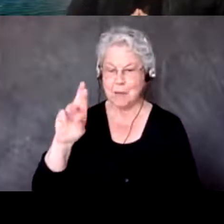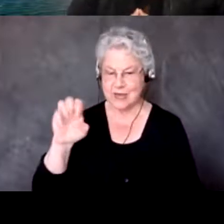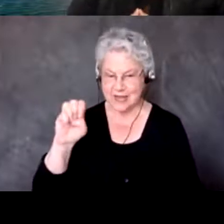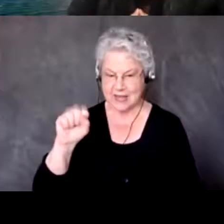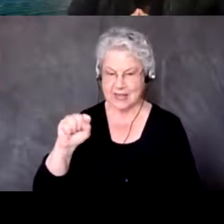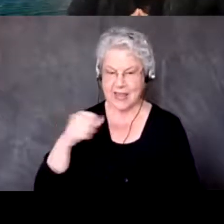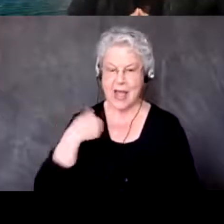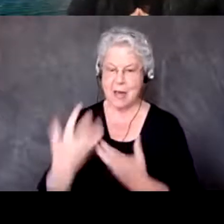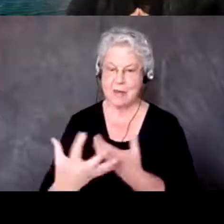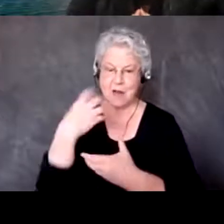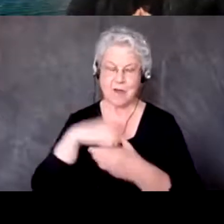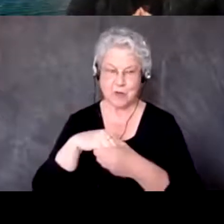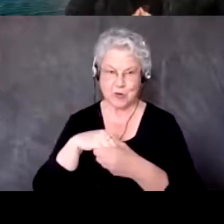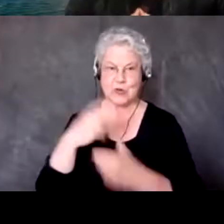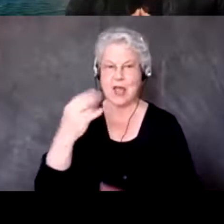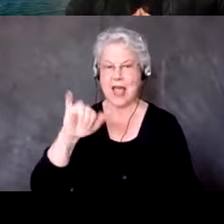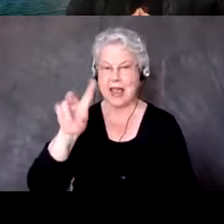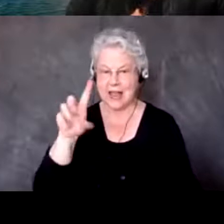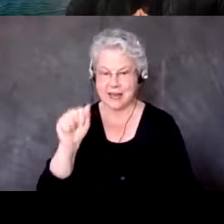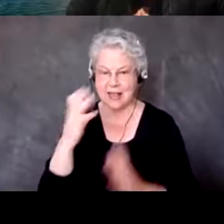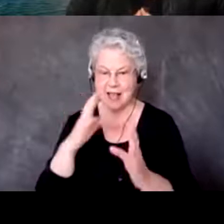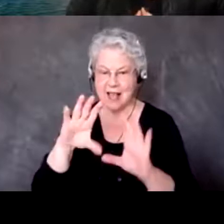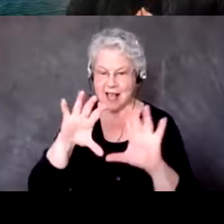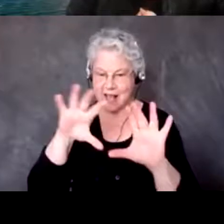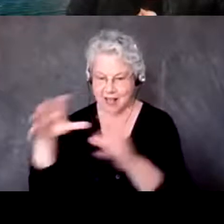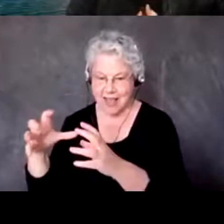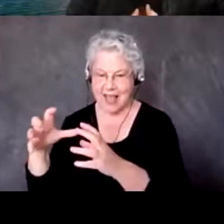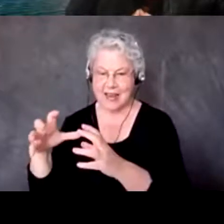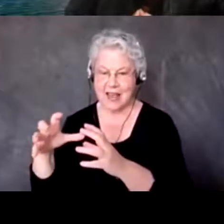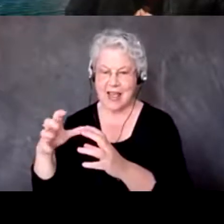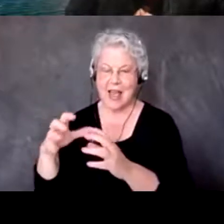Eagle Clan of Kaay Llaanas. I’m of both Haida and Musqueam descent and I belong to the